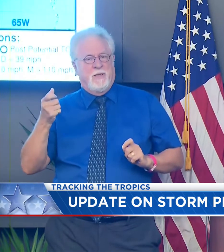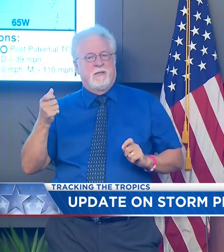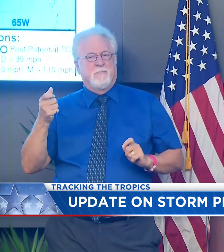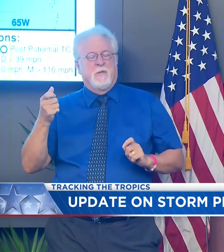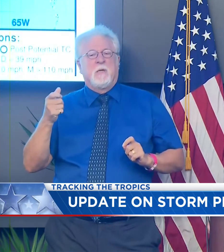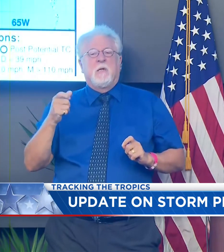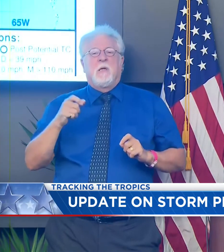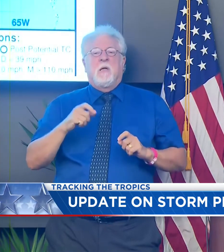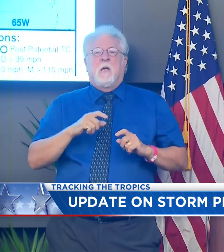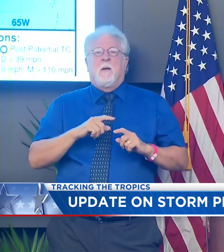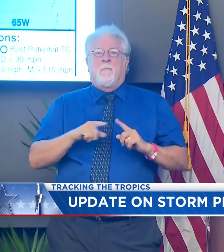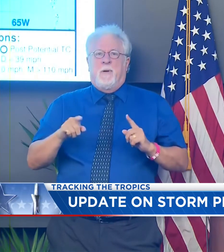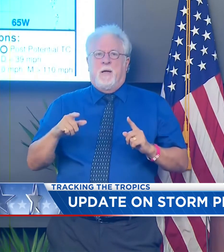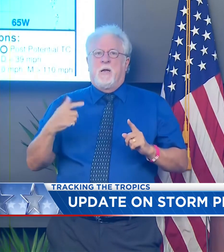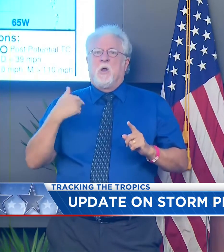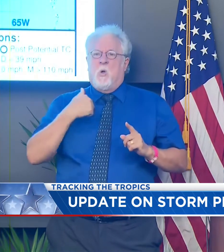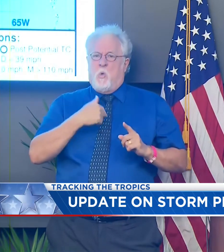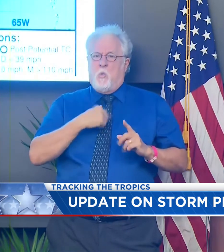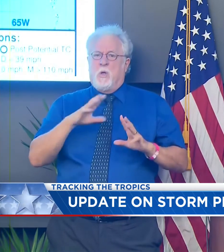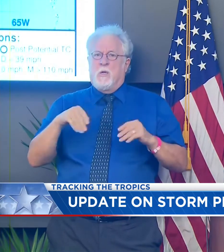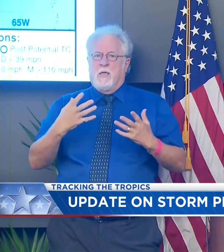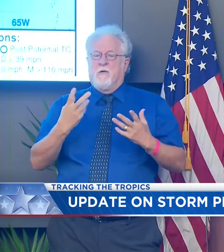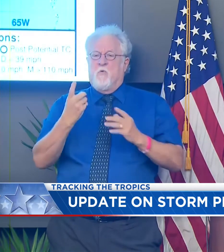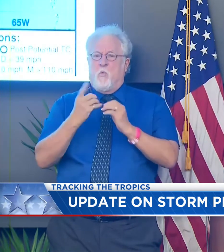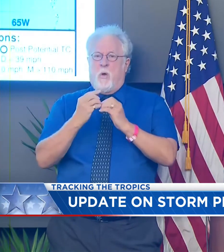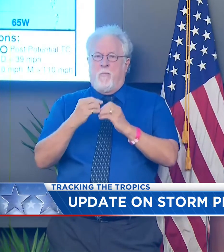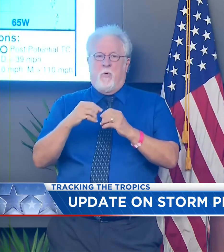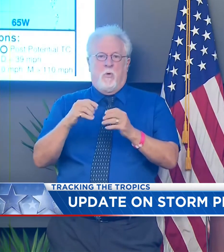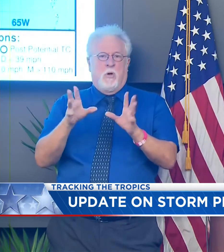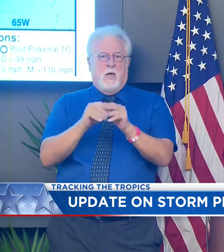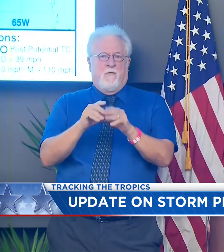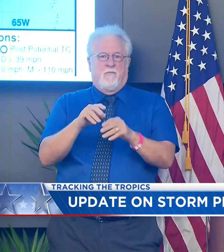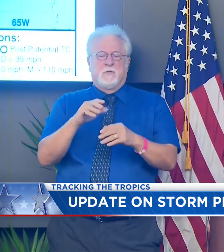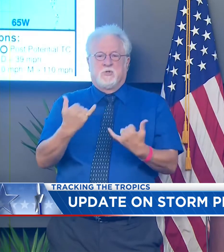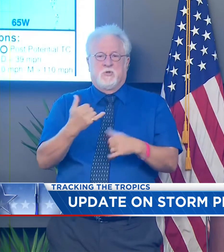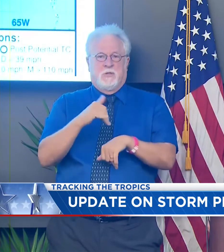READ ON MARCO. THOUGH, LAURA COMING BEHIND IT, WILL CHANGE A LITTLE BIT IN ALL